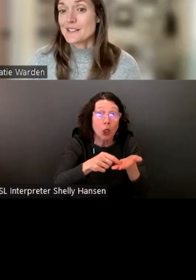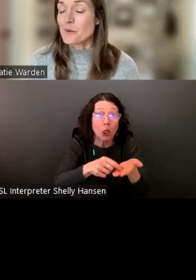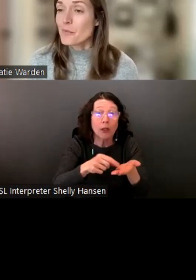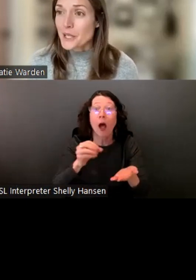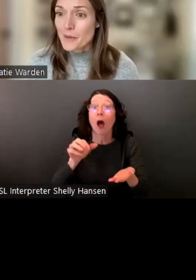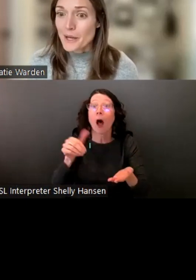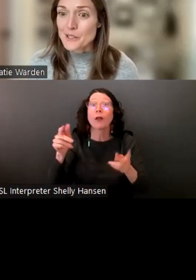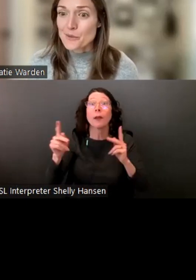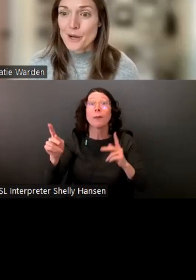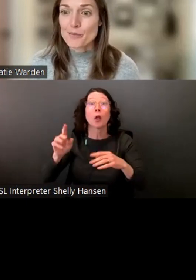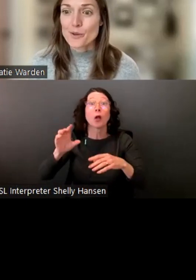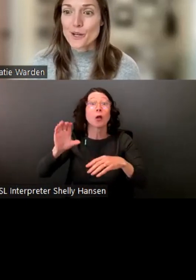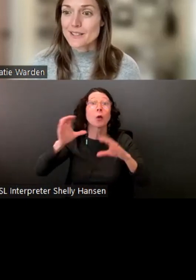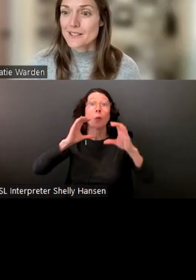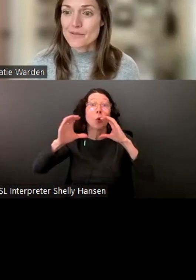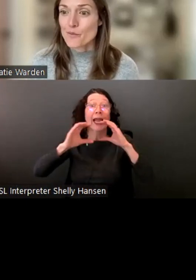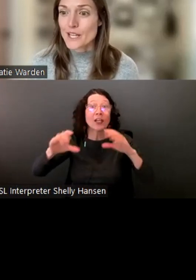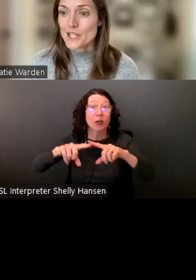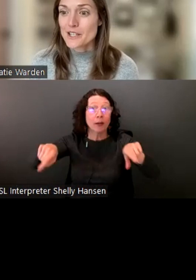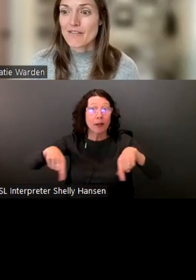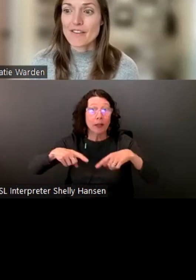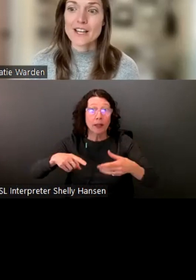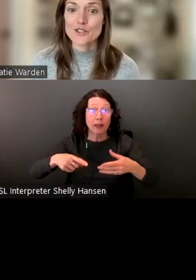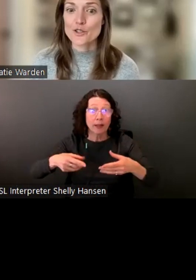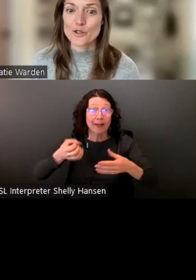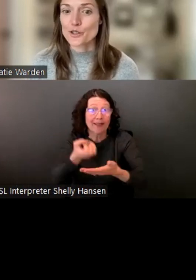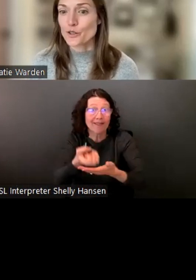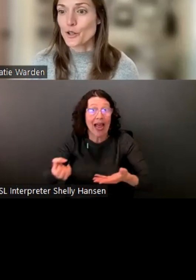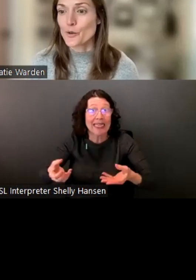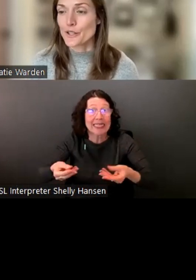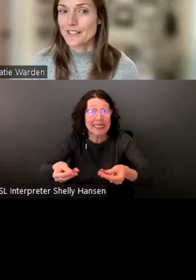Some body minds might process information faster or slower